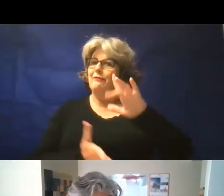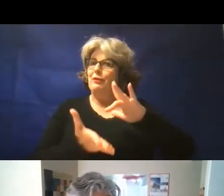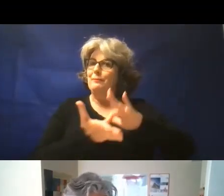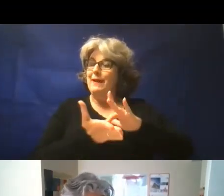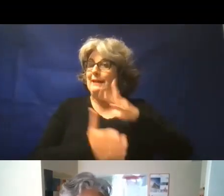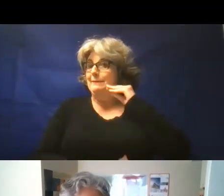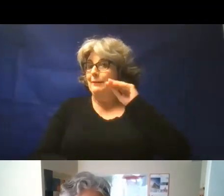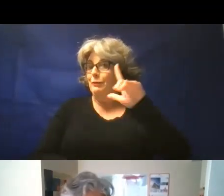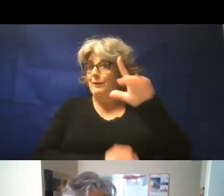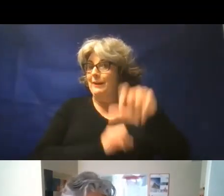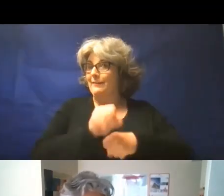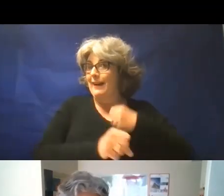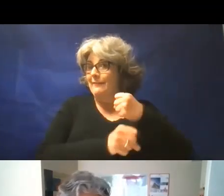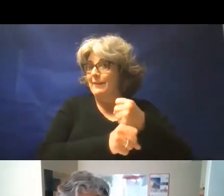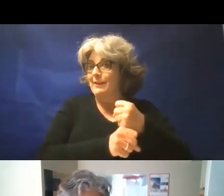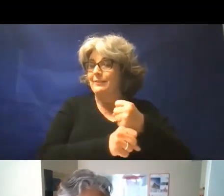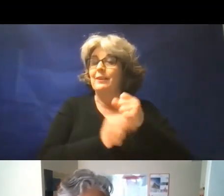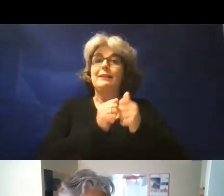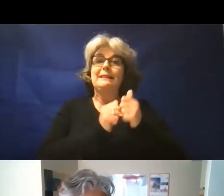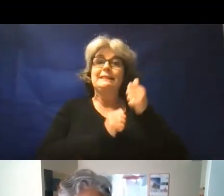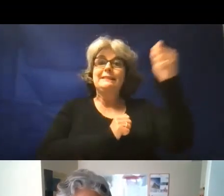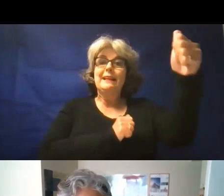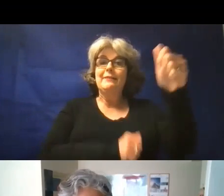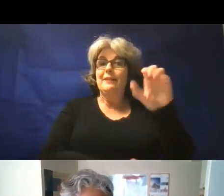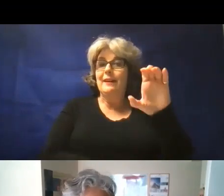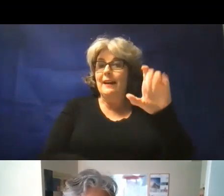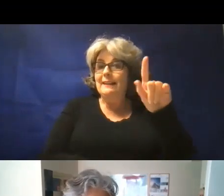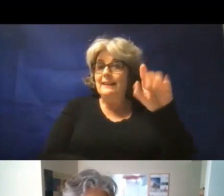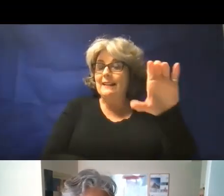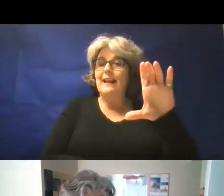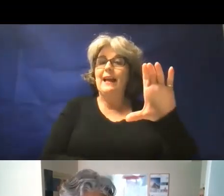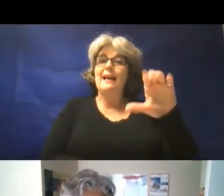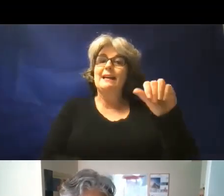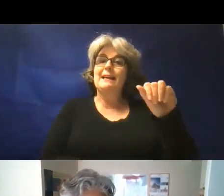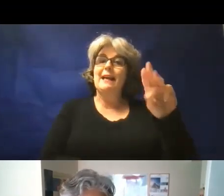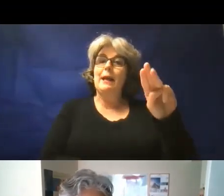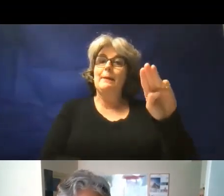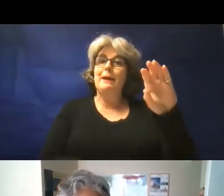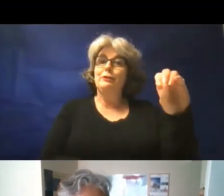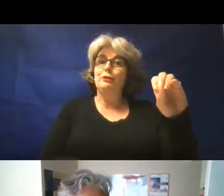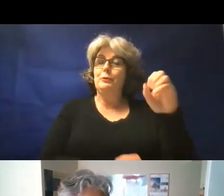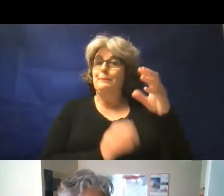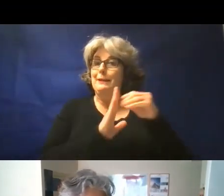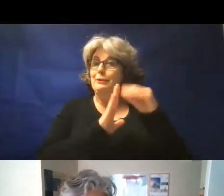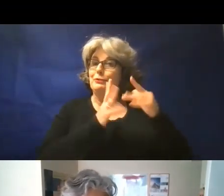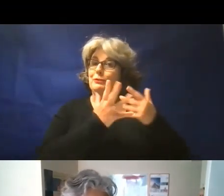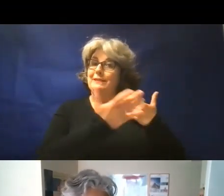both at a destination clinic in Kathmandu where I saw lots of incoming students and for the last 20